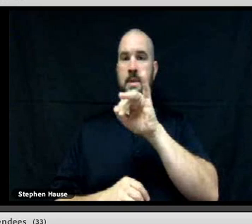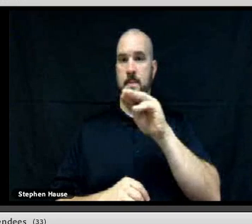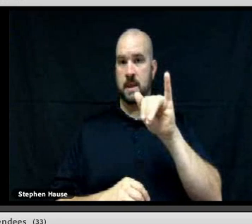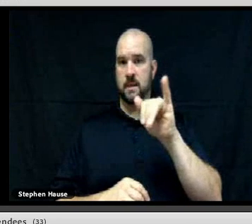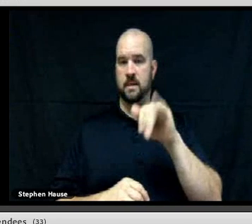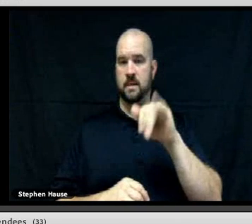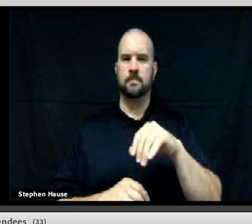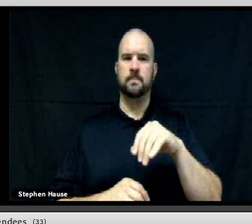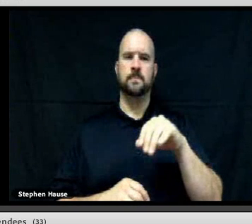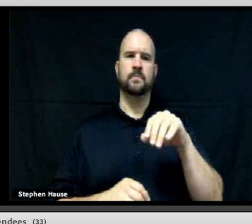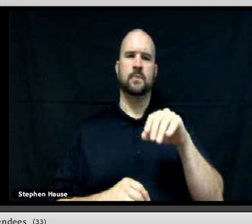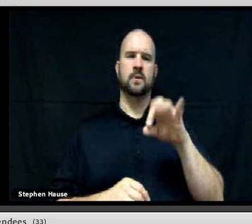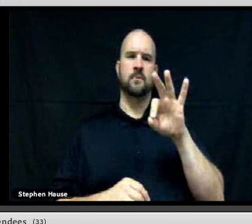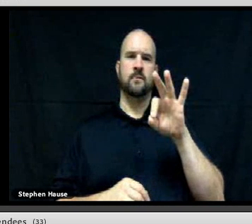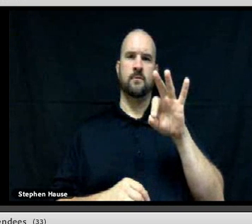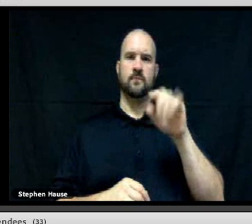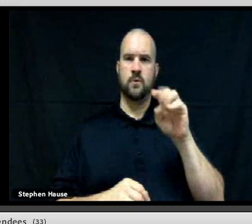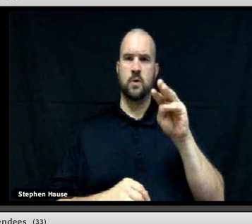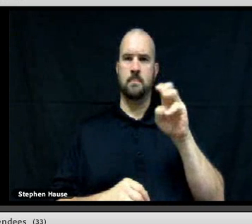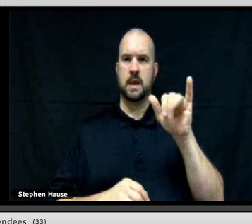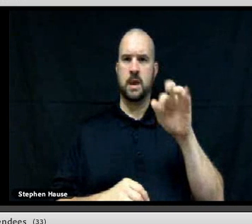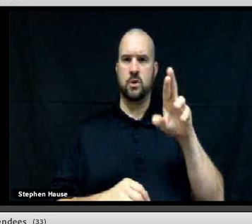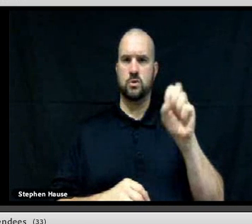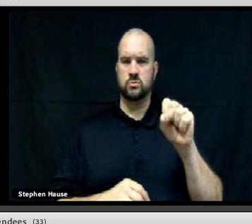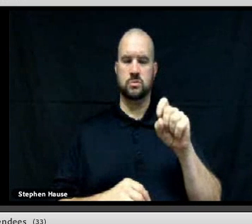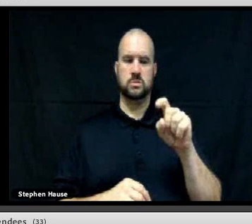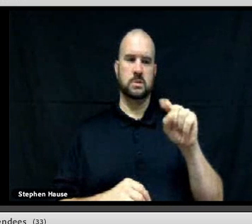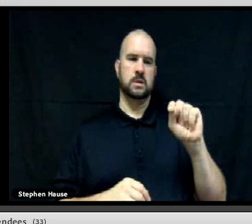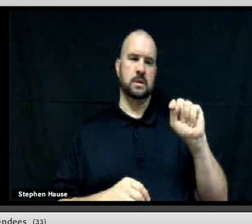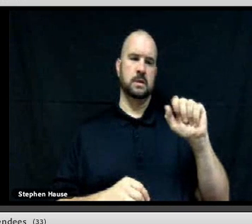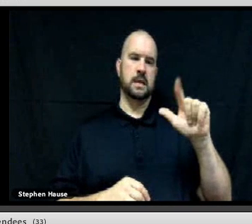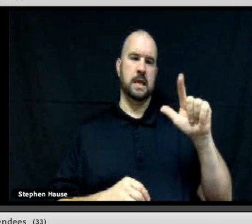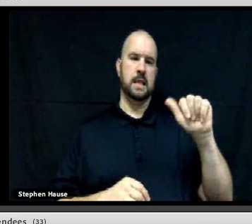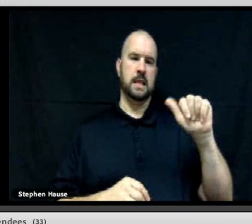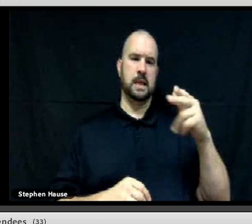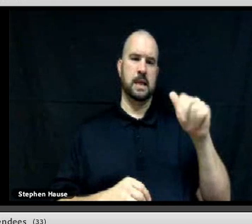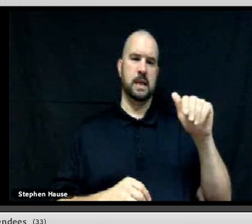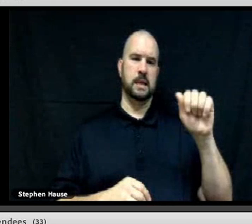uh, with that great funding. Um, we were able to set up our initial network infrastructure,